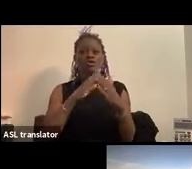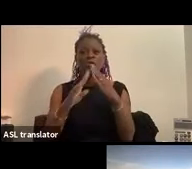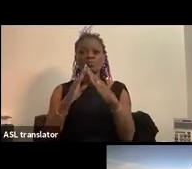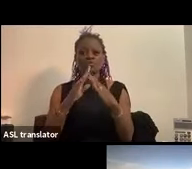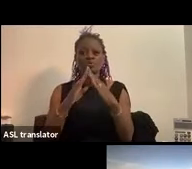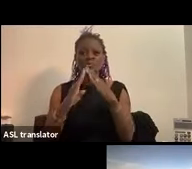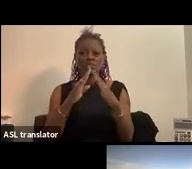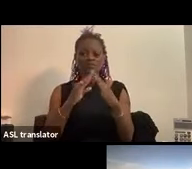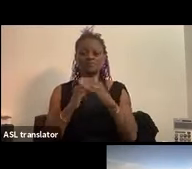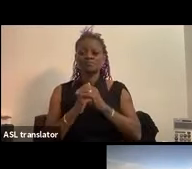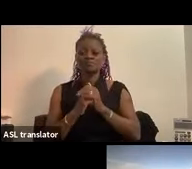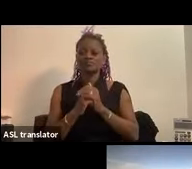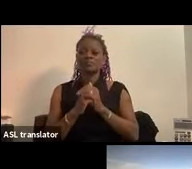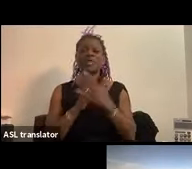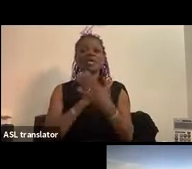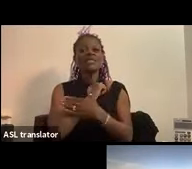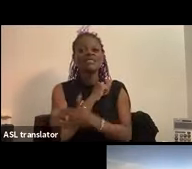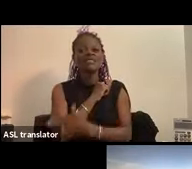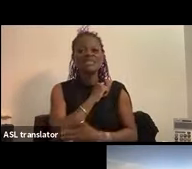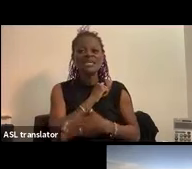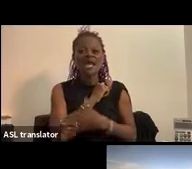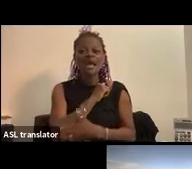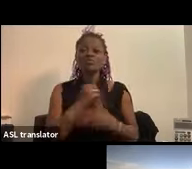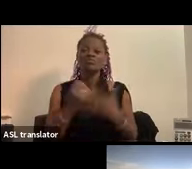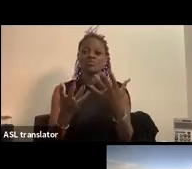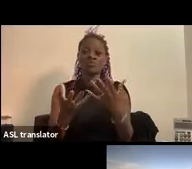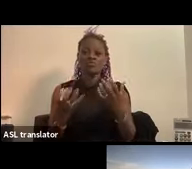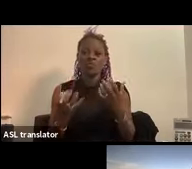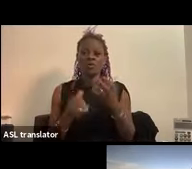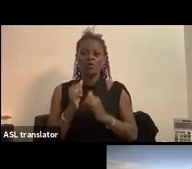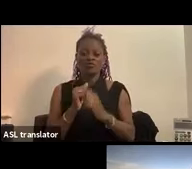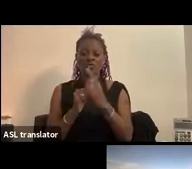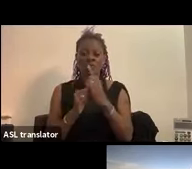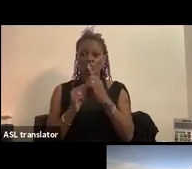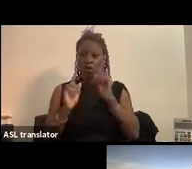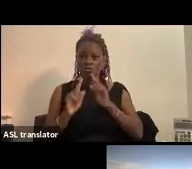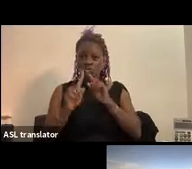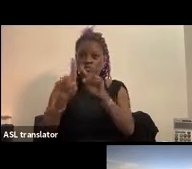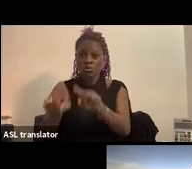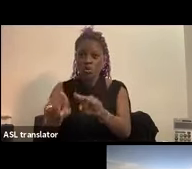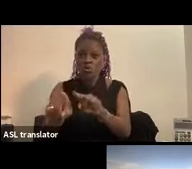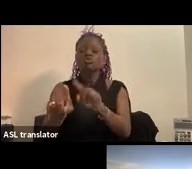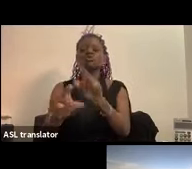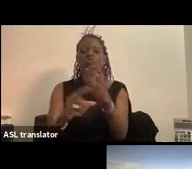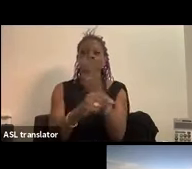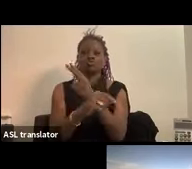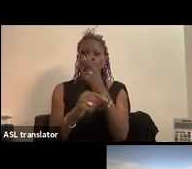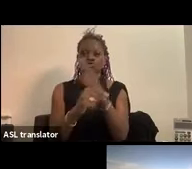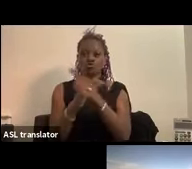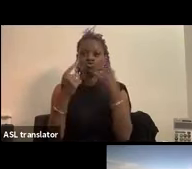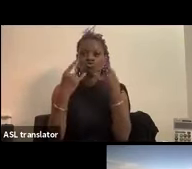County officials are urging everyone who attends the fair to wear a mask, especially when visiting any of the indoor venues.